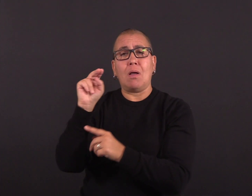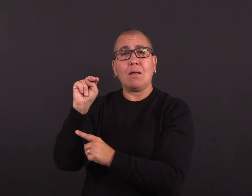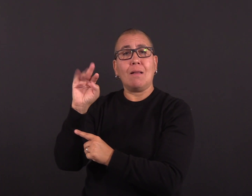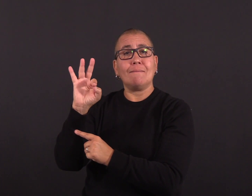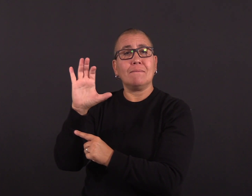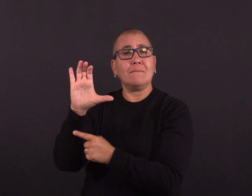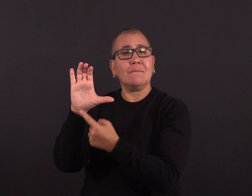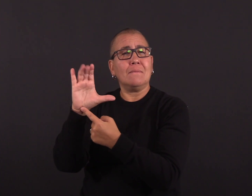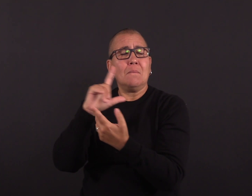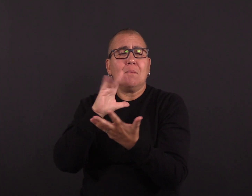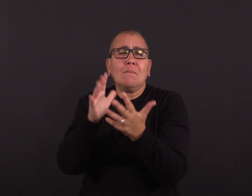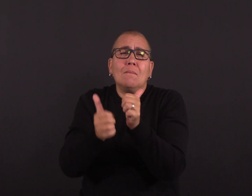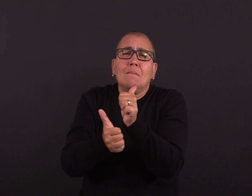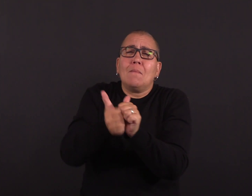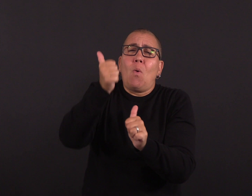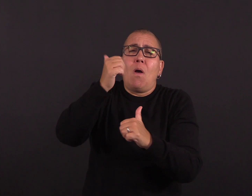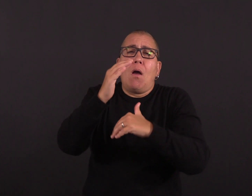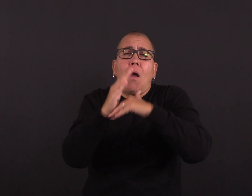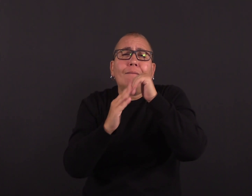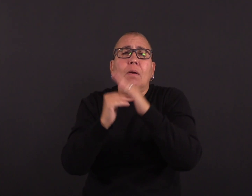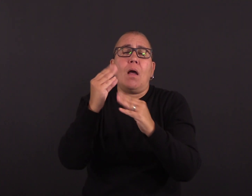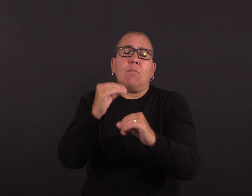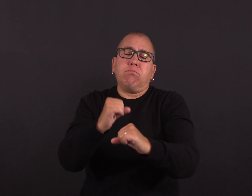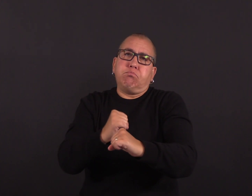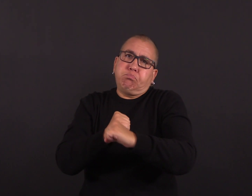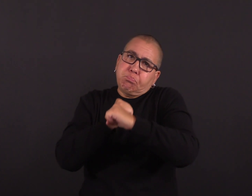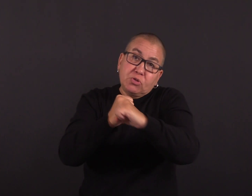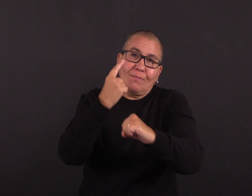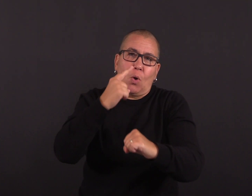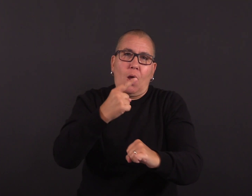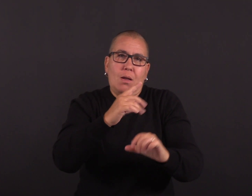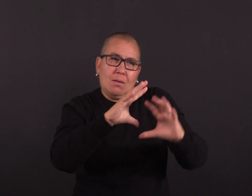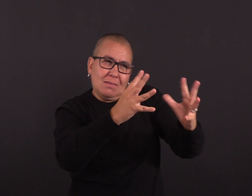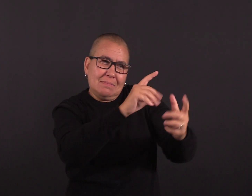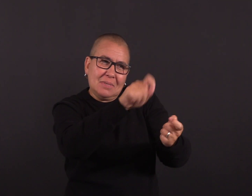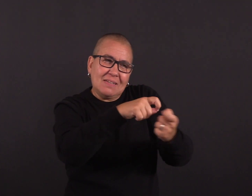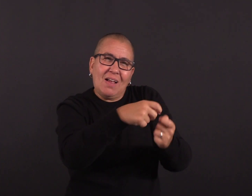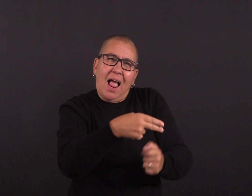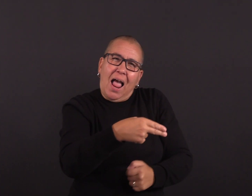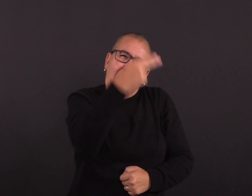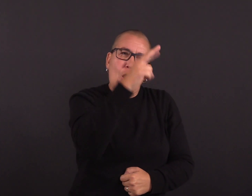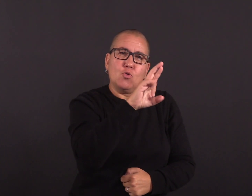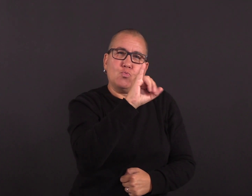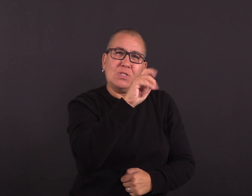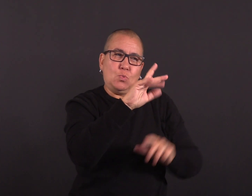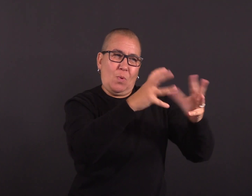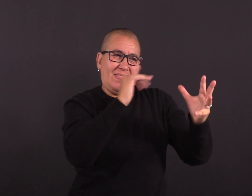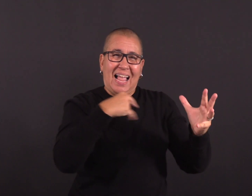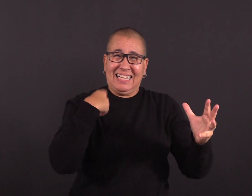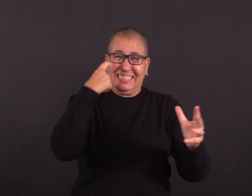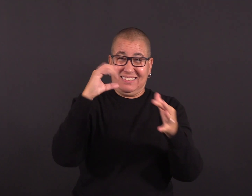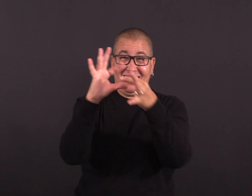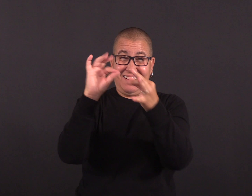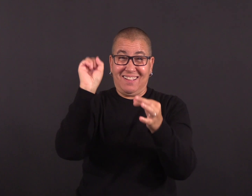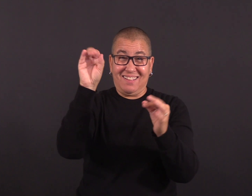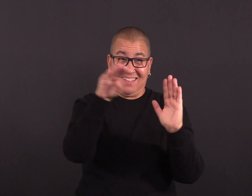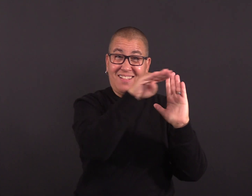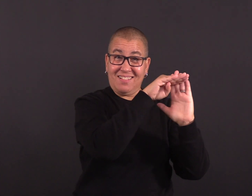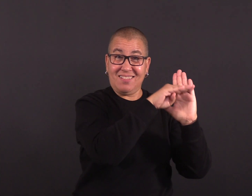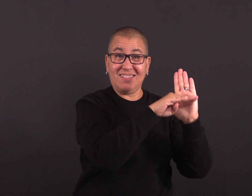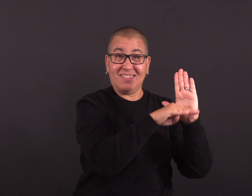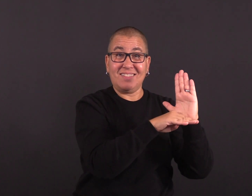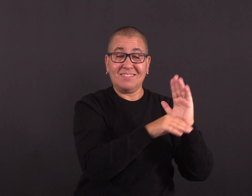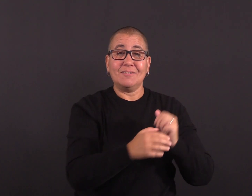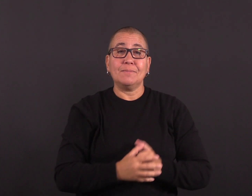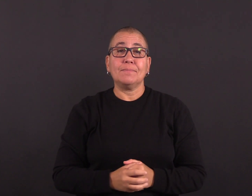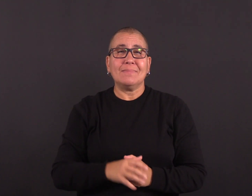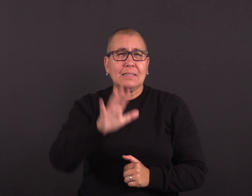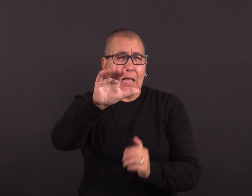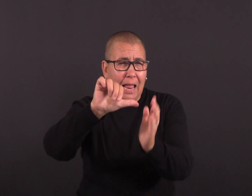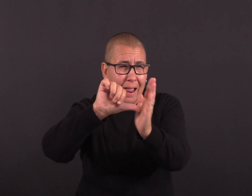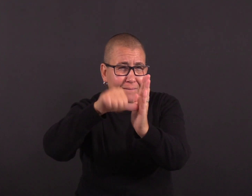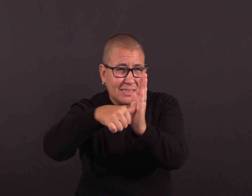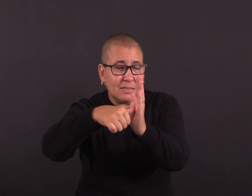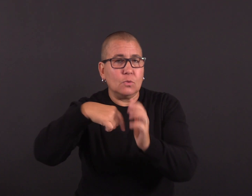Prevention urges people to “wear a mask with the best fit, protection, and comfort for you,” and